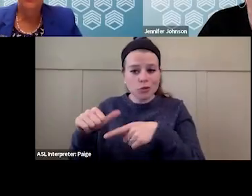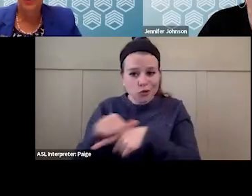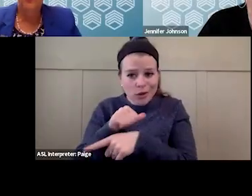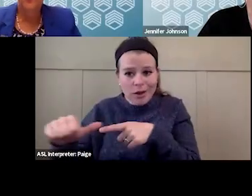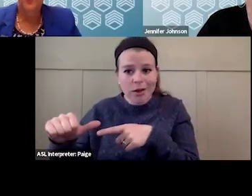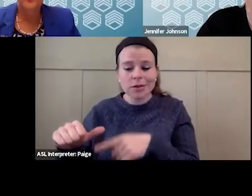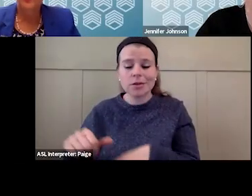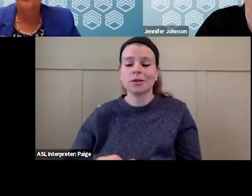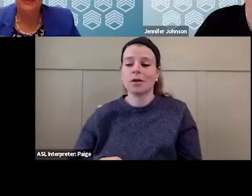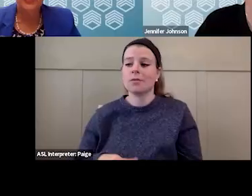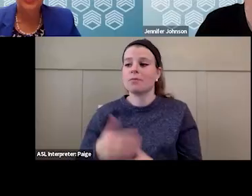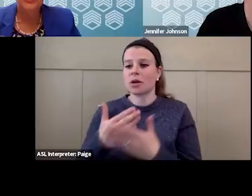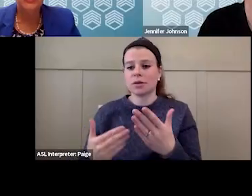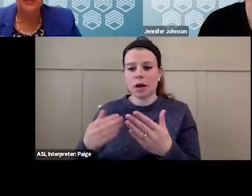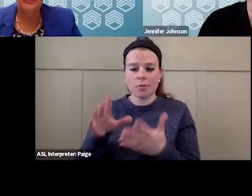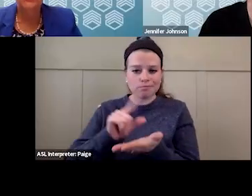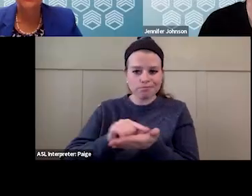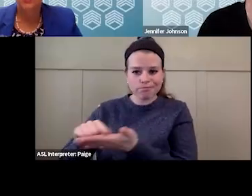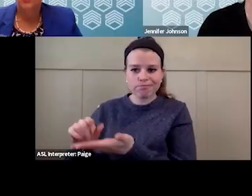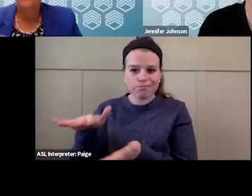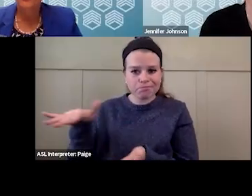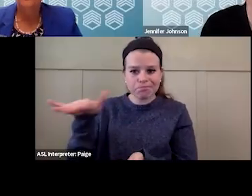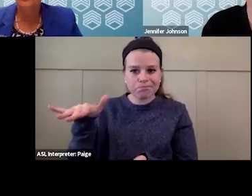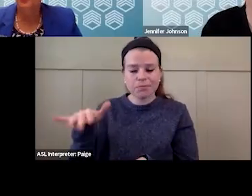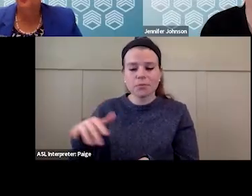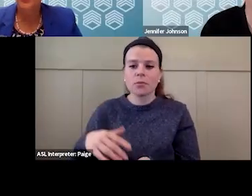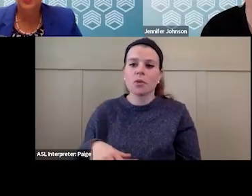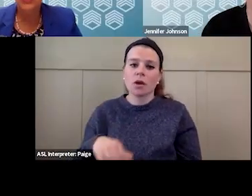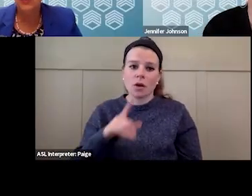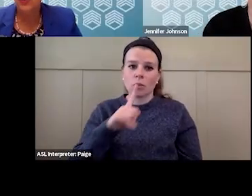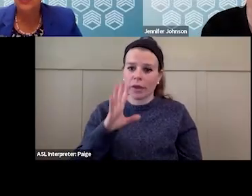and some of those publications, and, um, they'll give you some new questions and